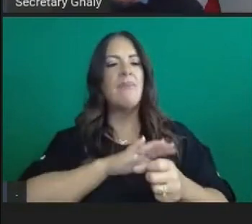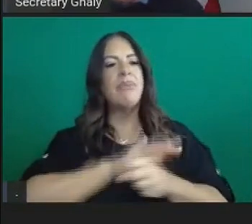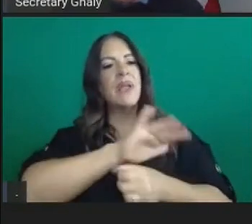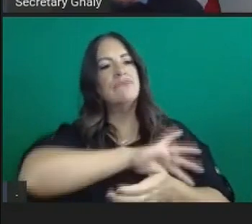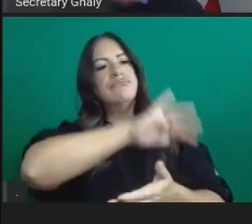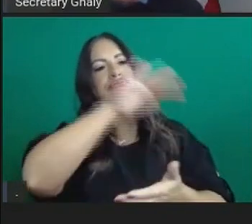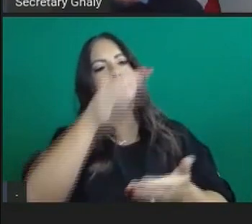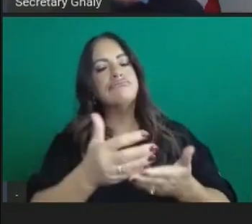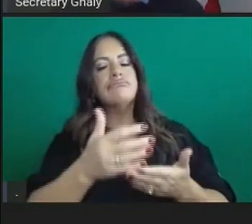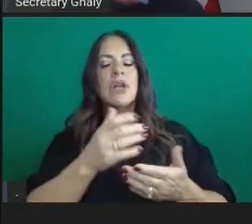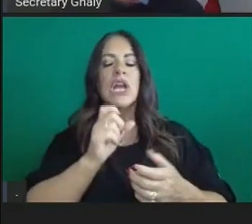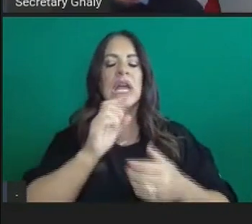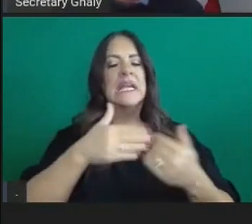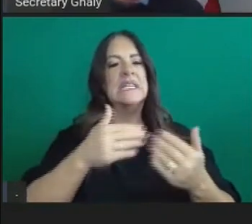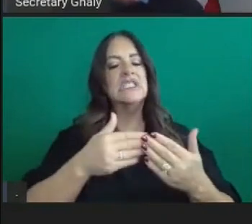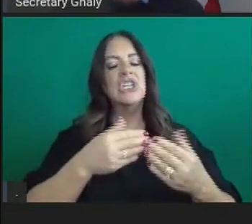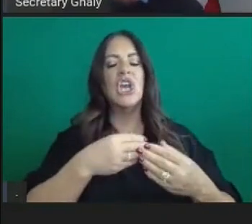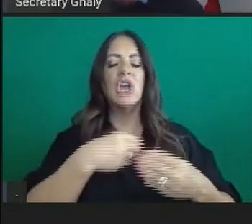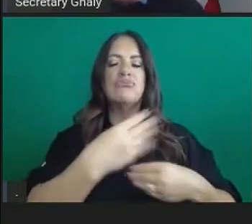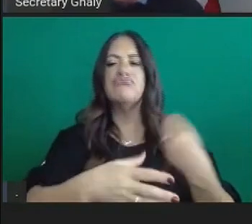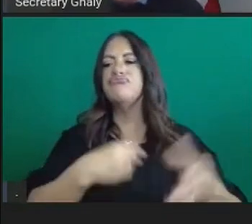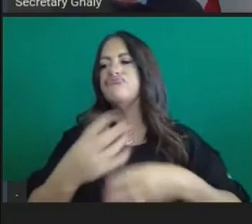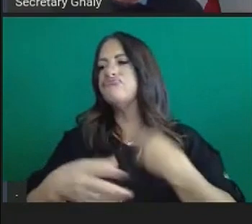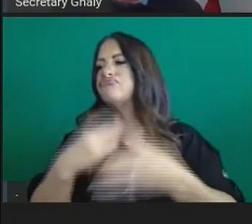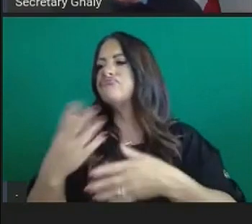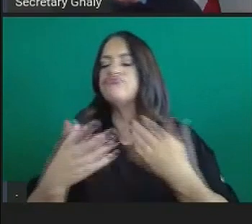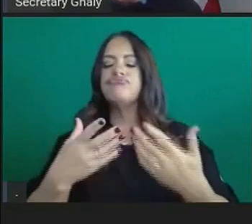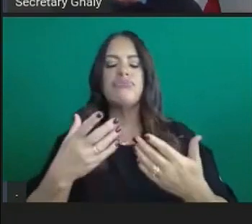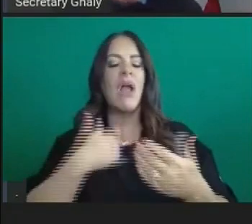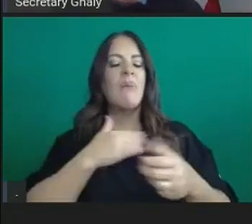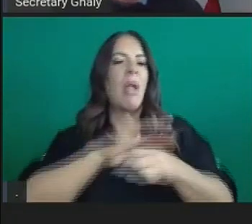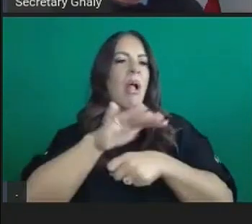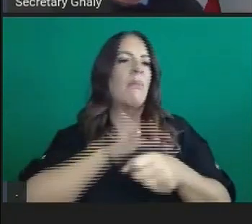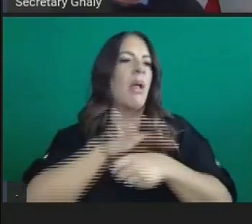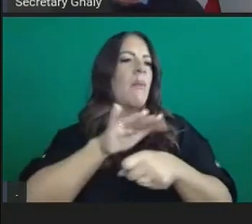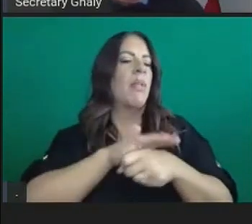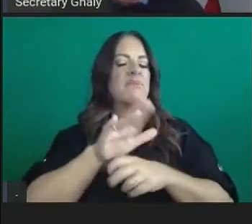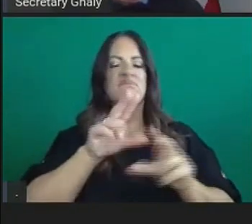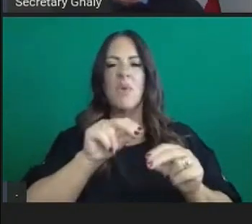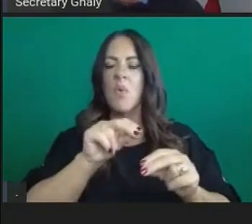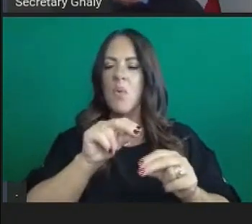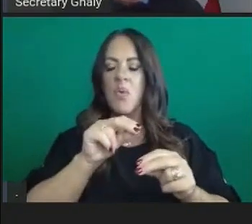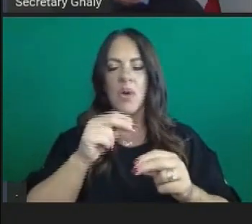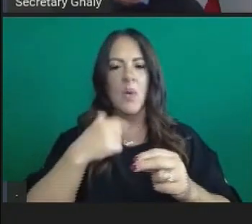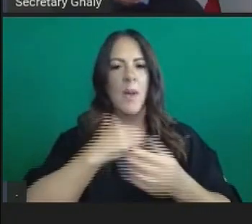SITUATIONS WITH -- YOU HAVE YOU HAVE TO THERAPYIES.